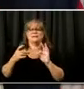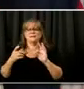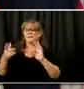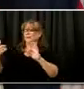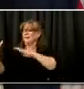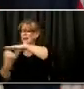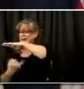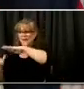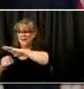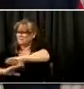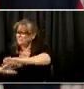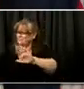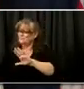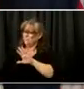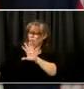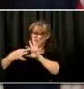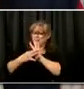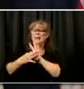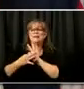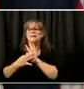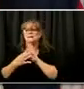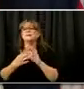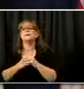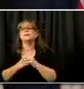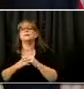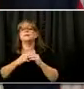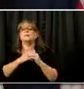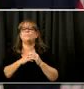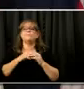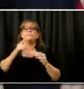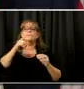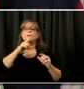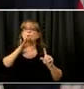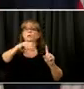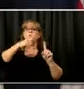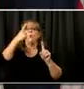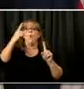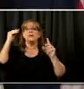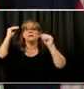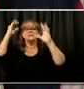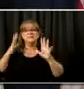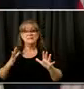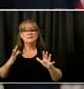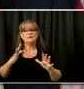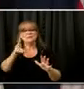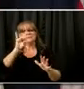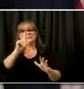one teacher created individualized videos for each one of their students welcoming them to